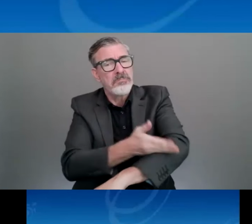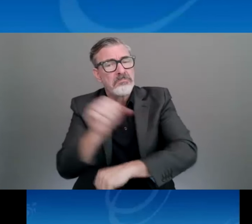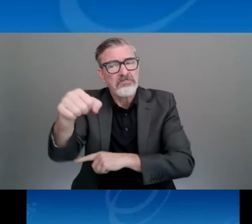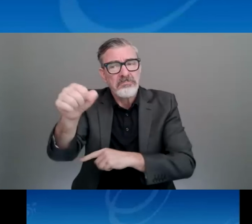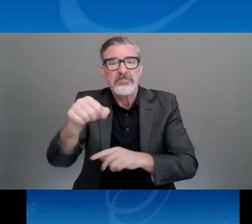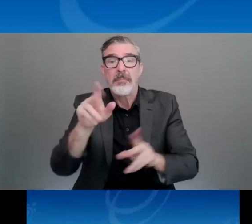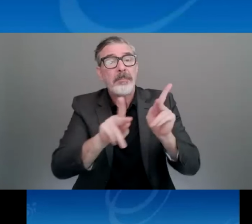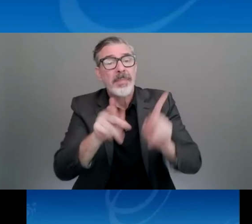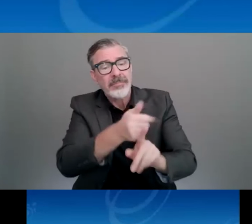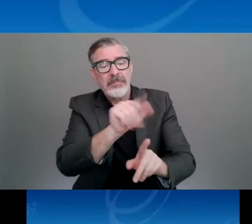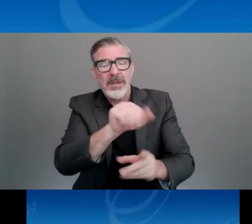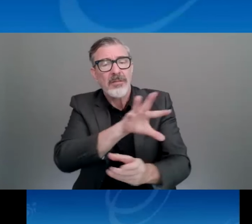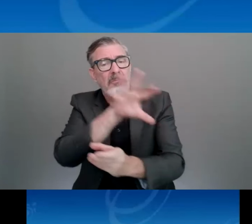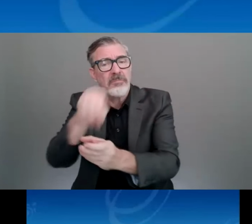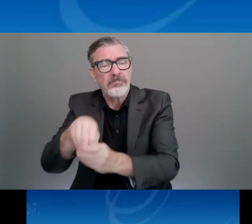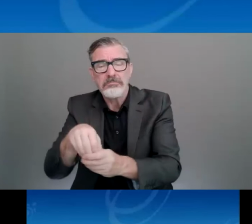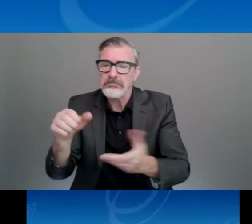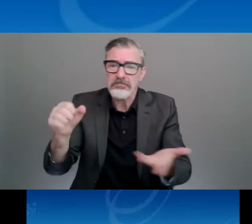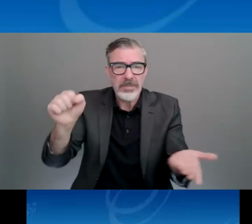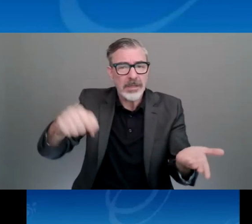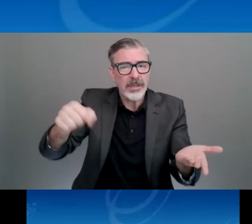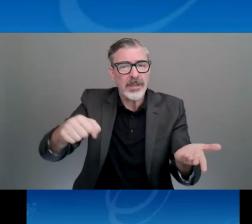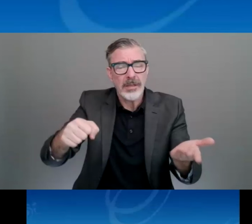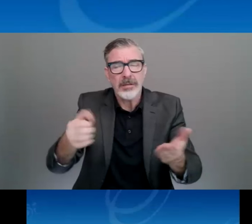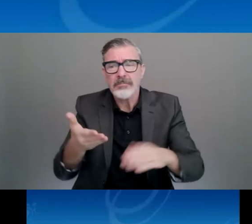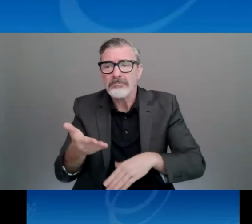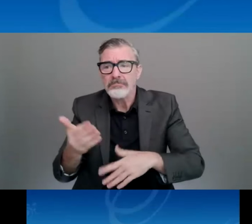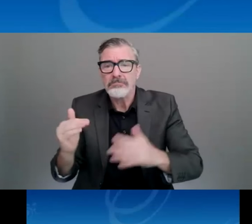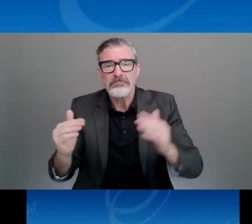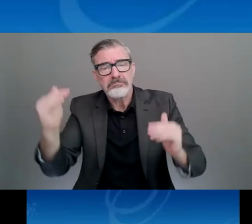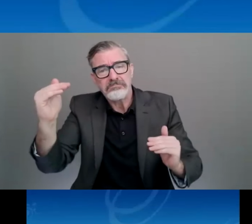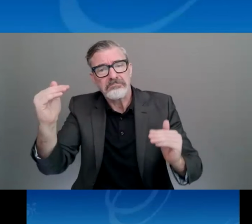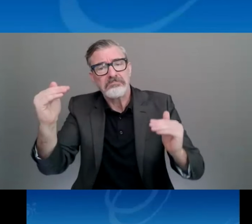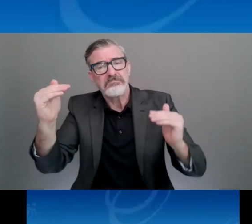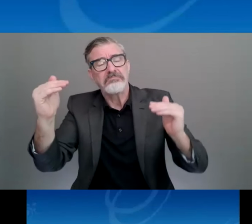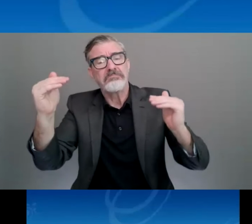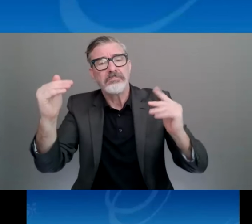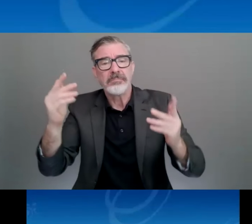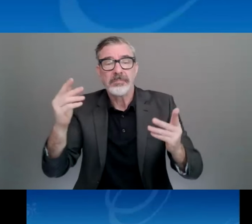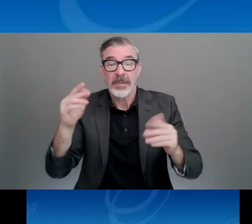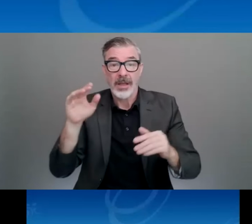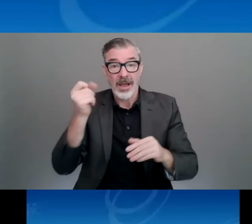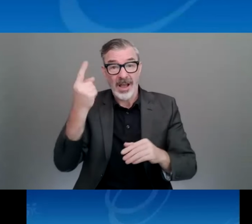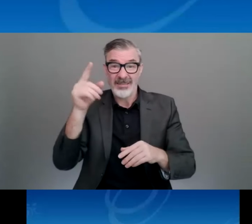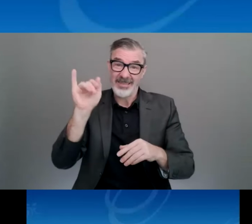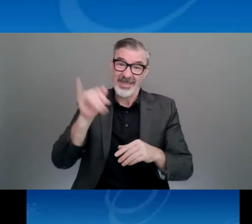I do find in the present moment that a lot of that is in relation to diversity, equity and inclusion initiatives,